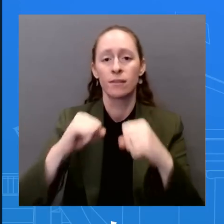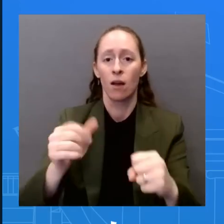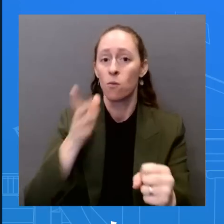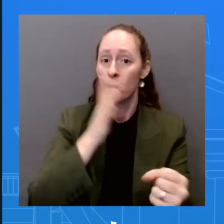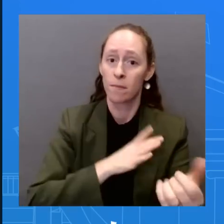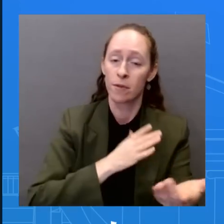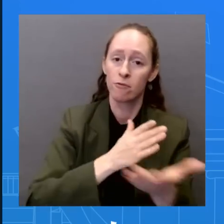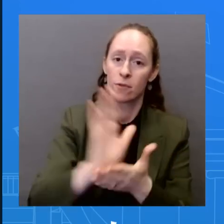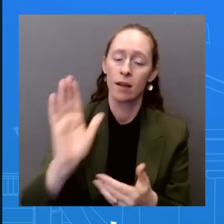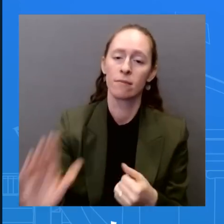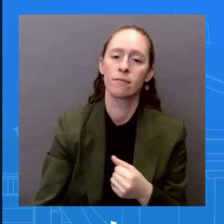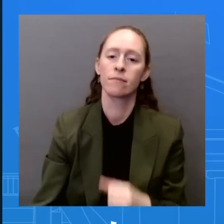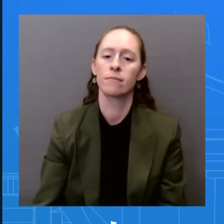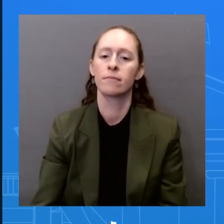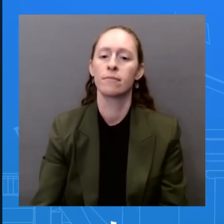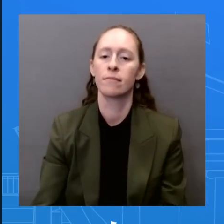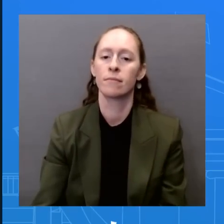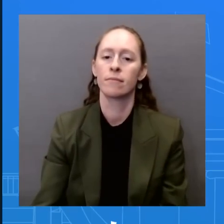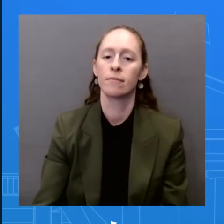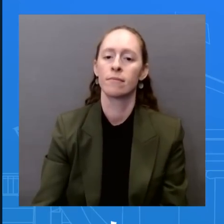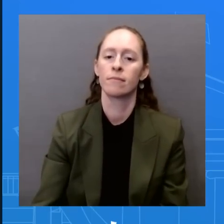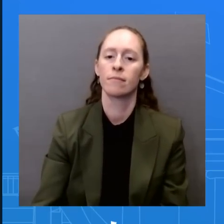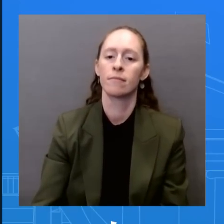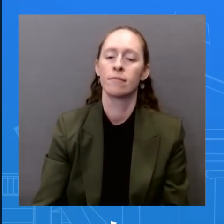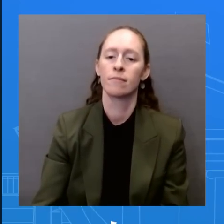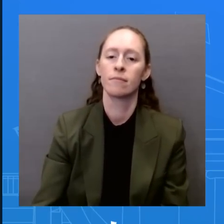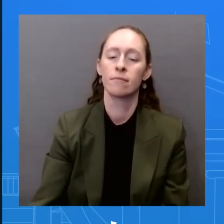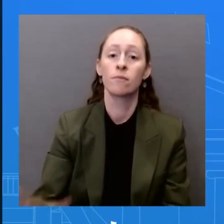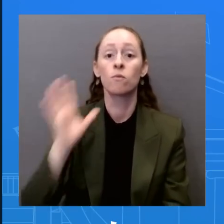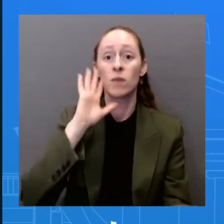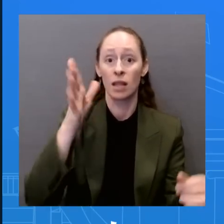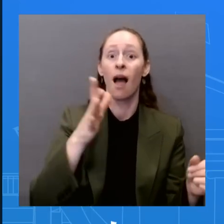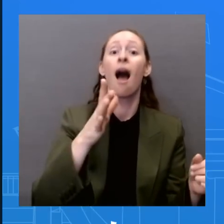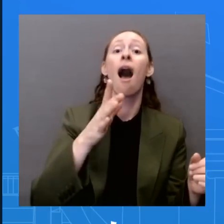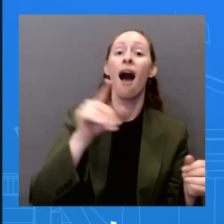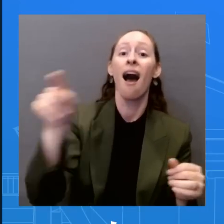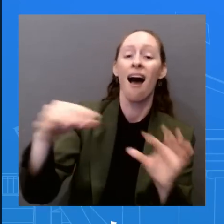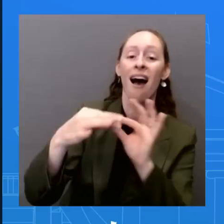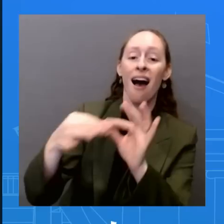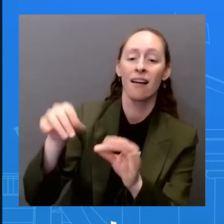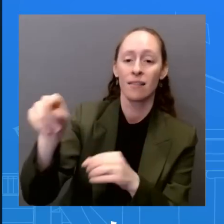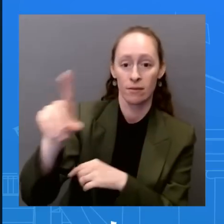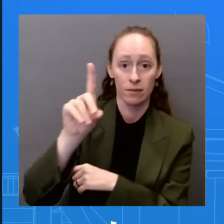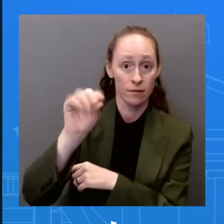as it was very -- made very clear in the Dobbs decision -- we're talking about contraception. Right?